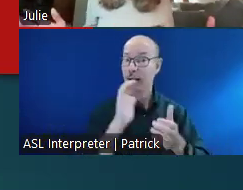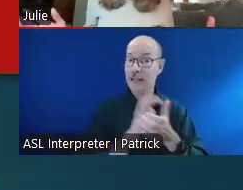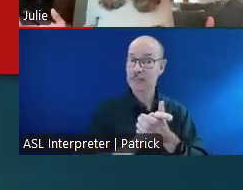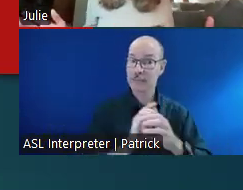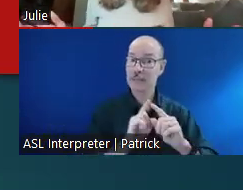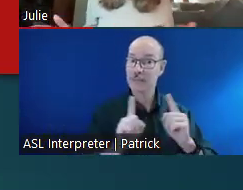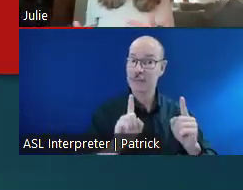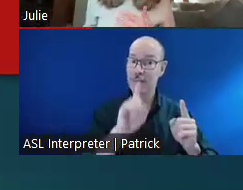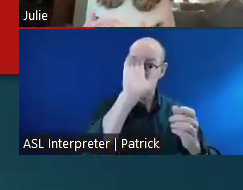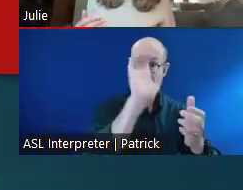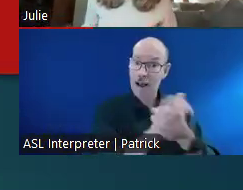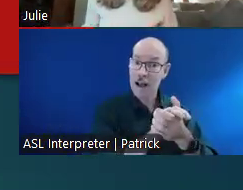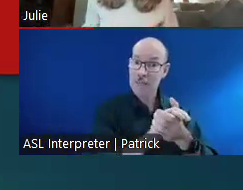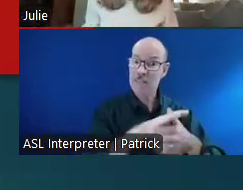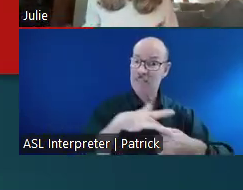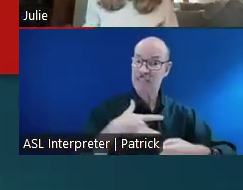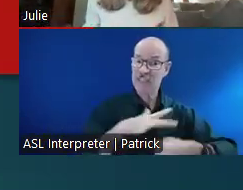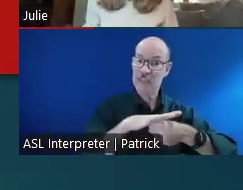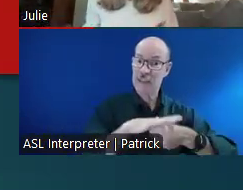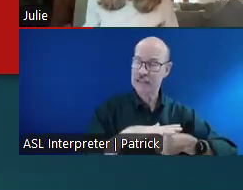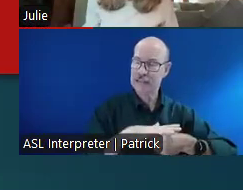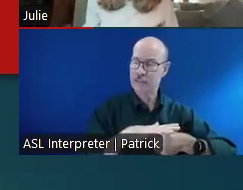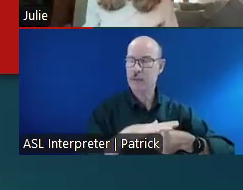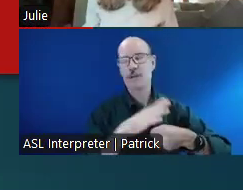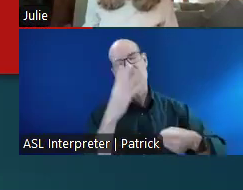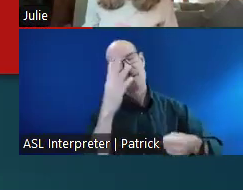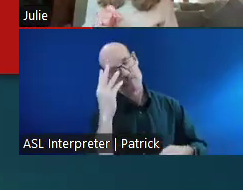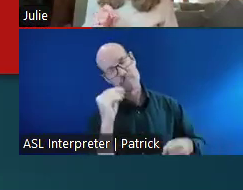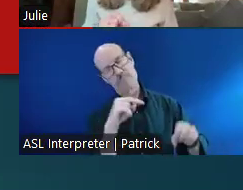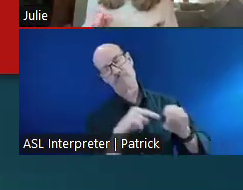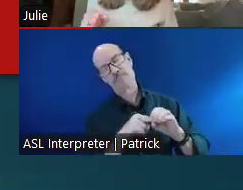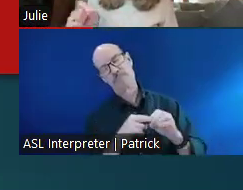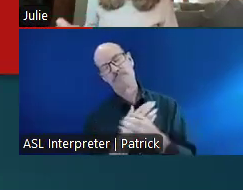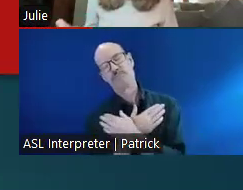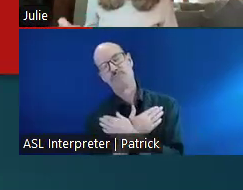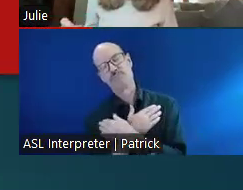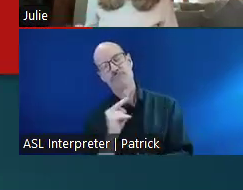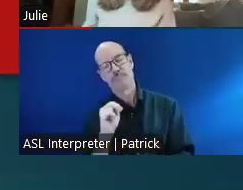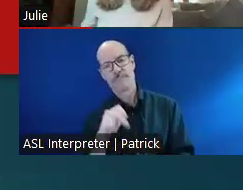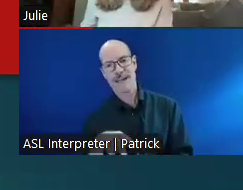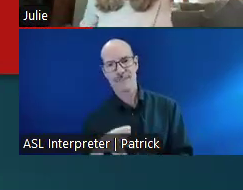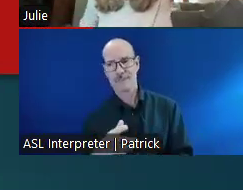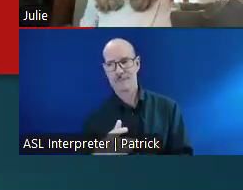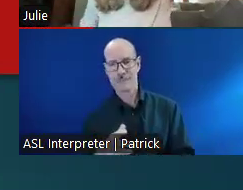So it's two very different coping mechanisms. One shout-out that I really want to give is to caregiver support groups.